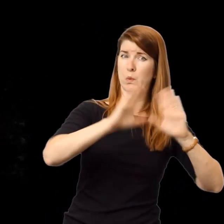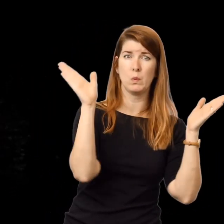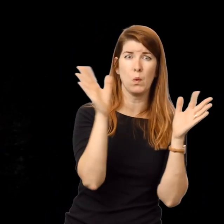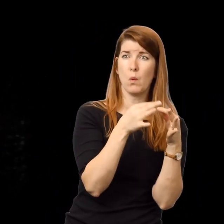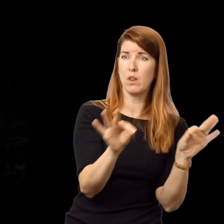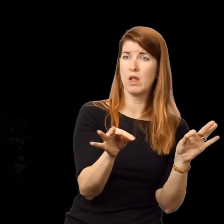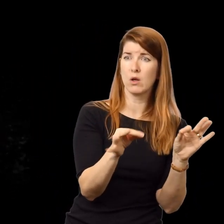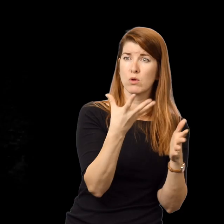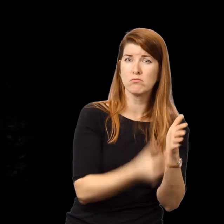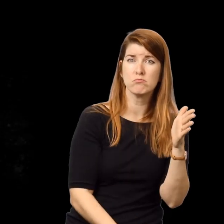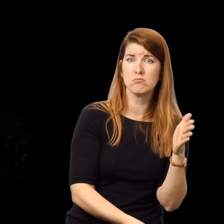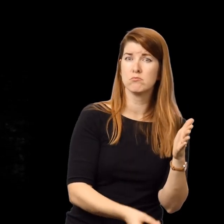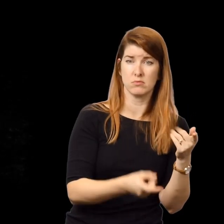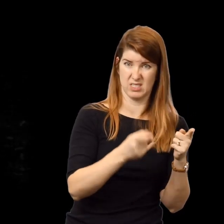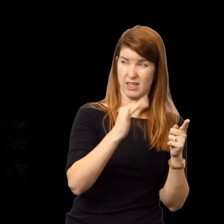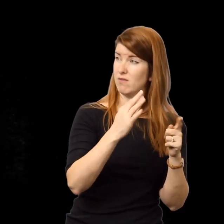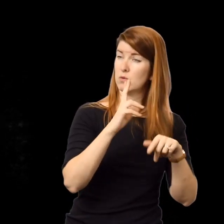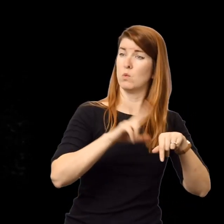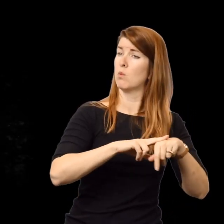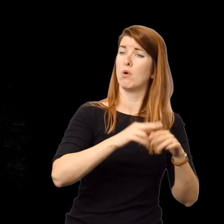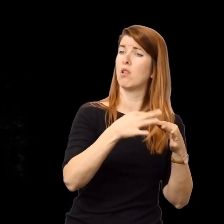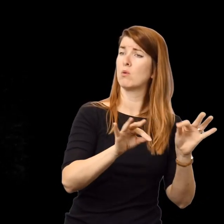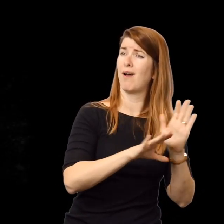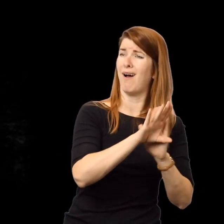that doesn't have early language deprivation.